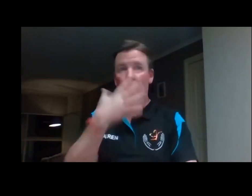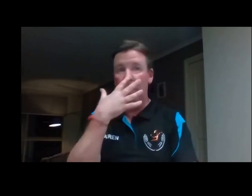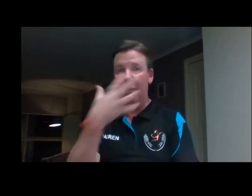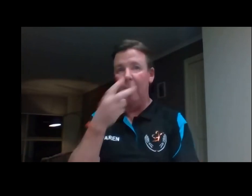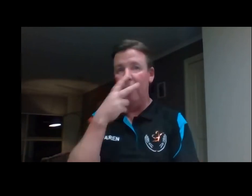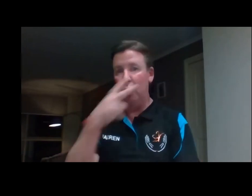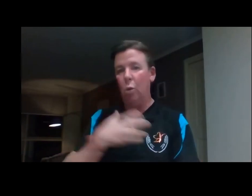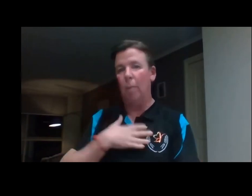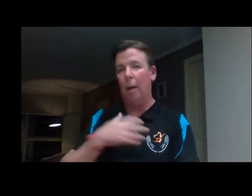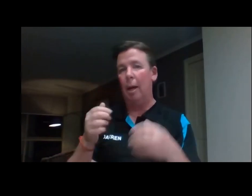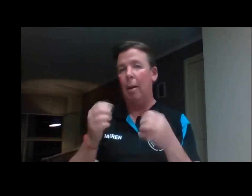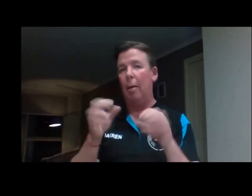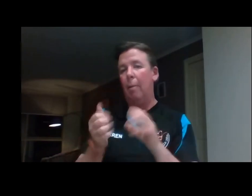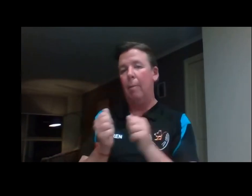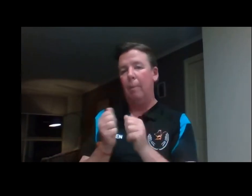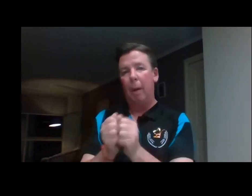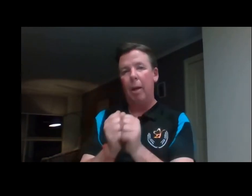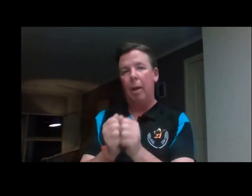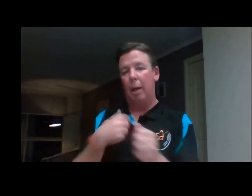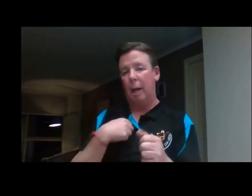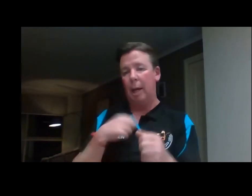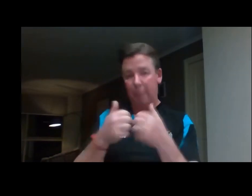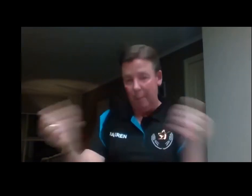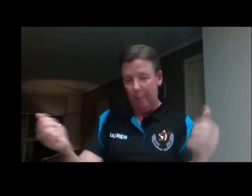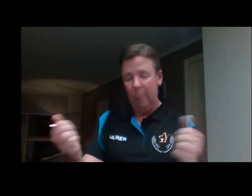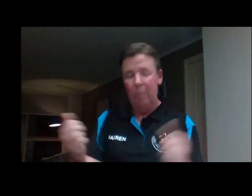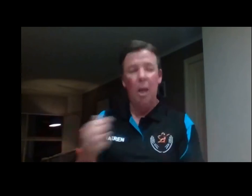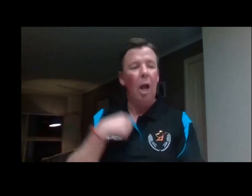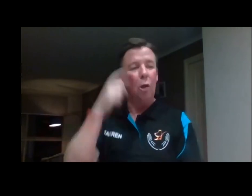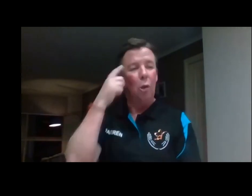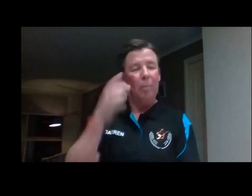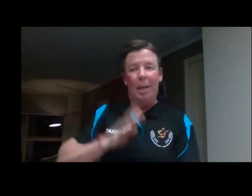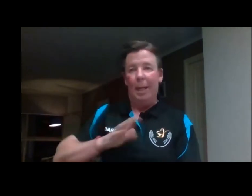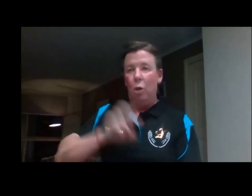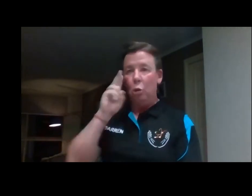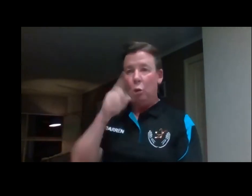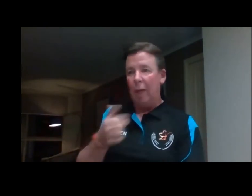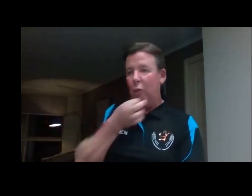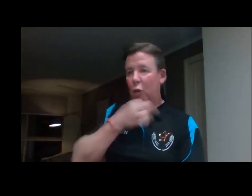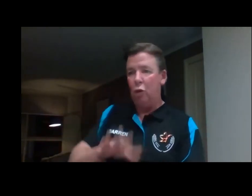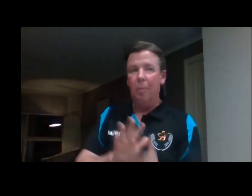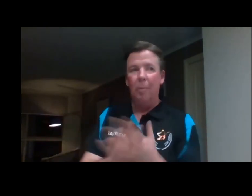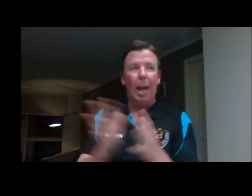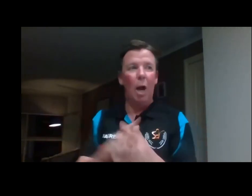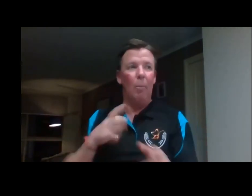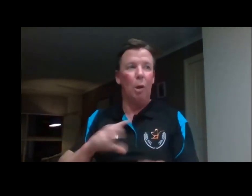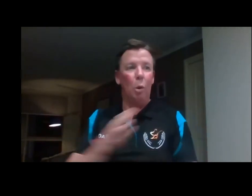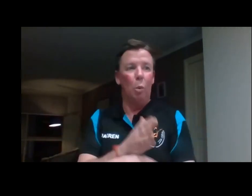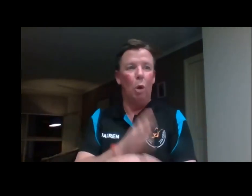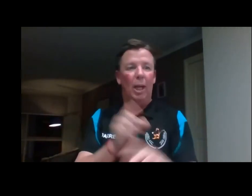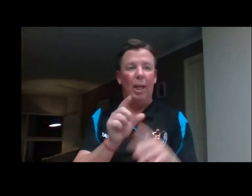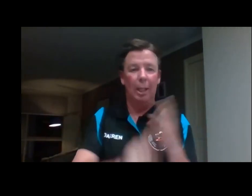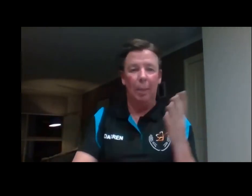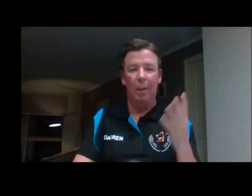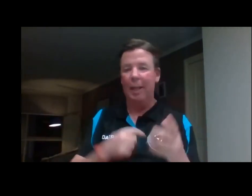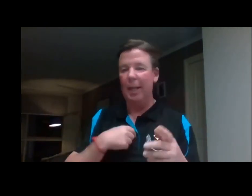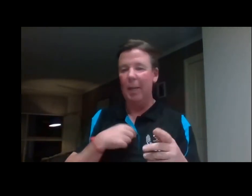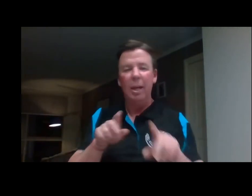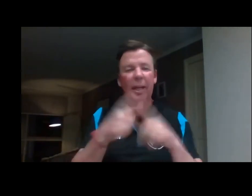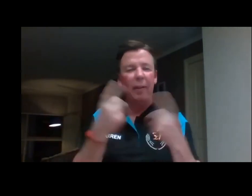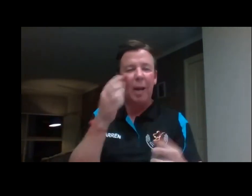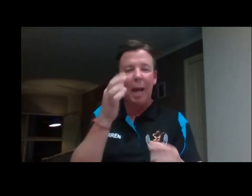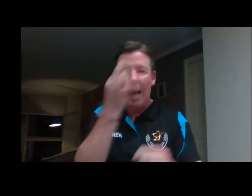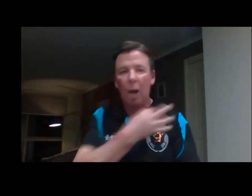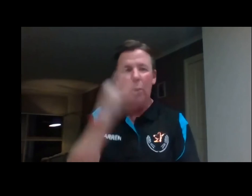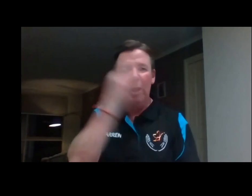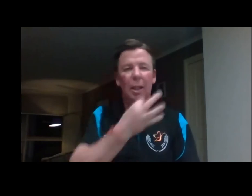[signs narrative] Working in disability, given the 9-5 hours, it didn't work.